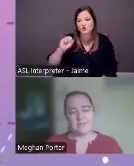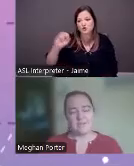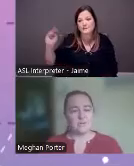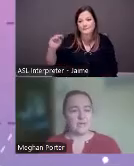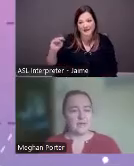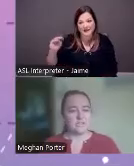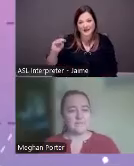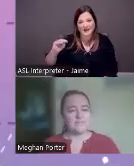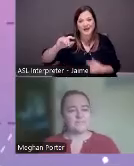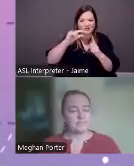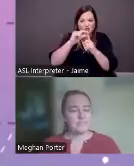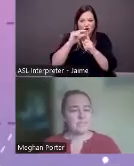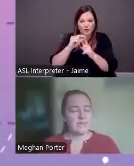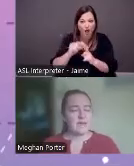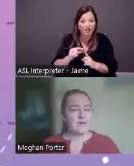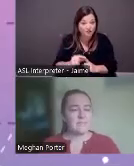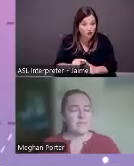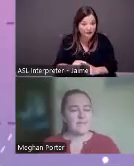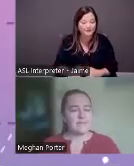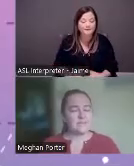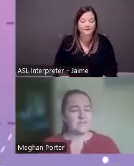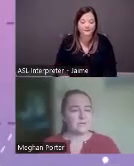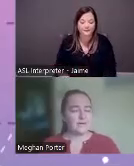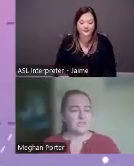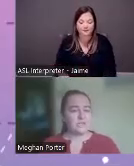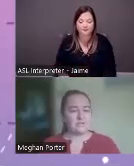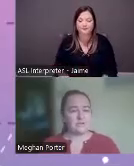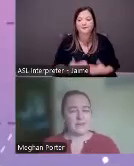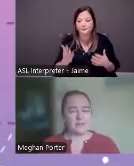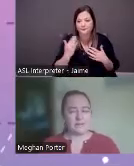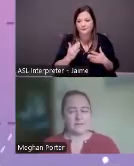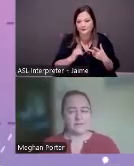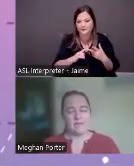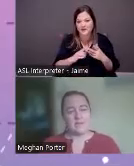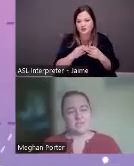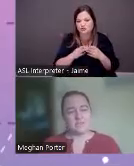terminology and then get into a general background just